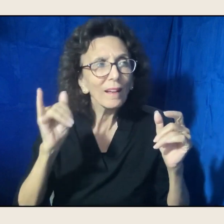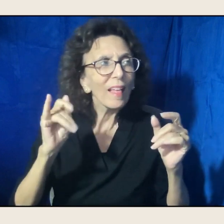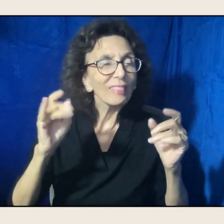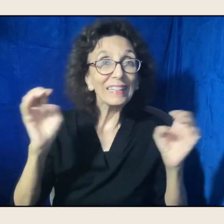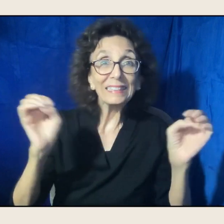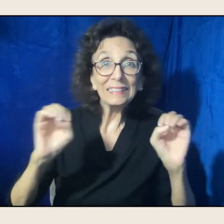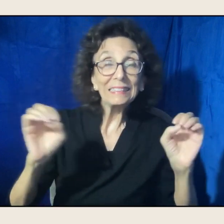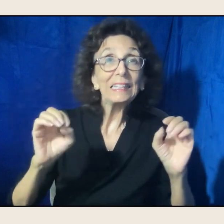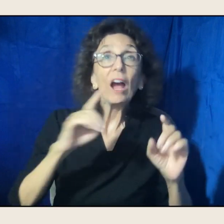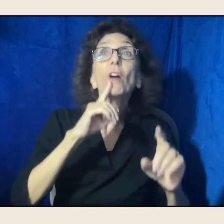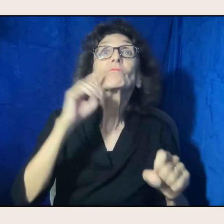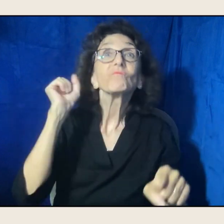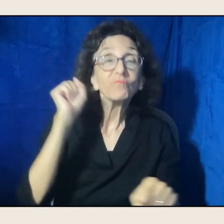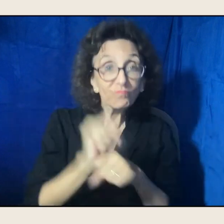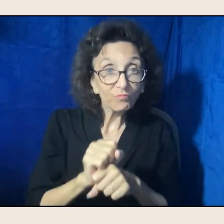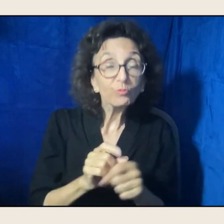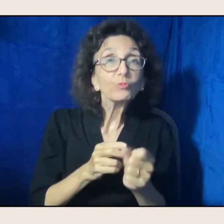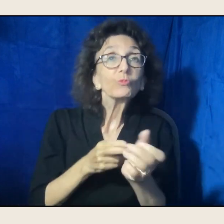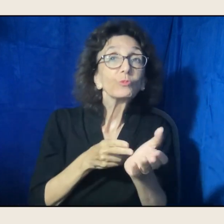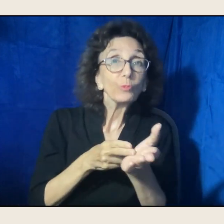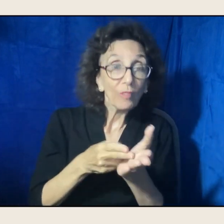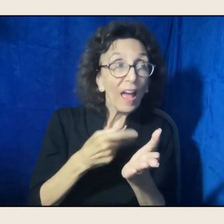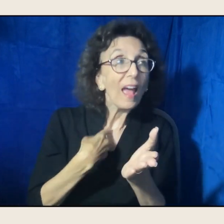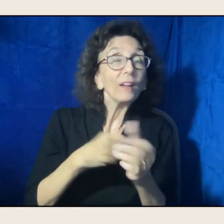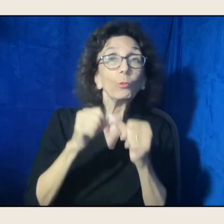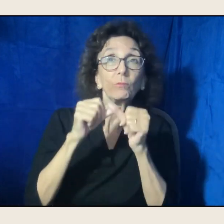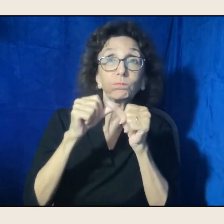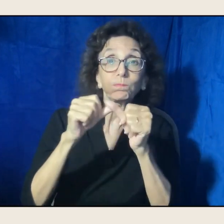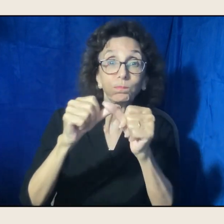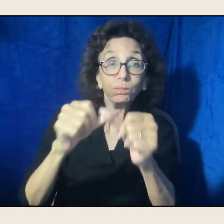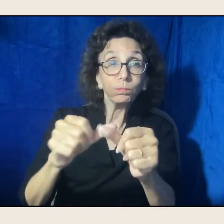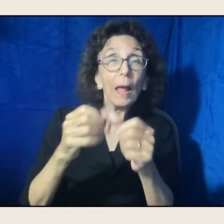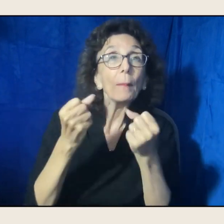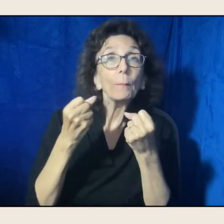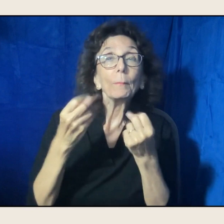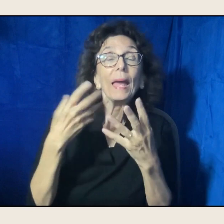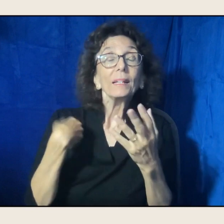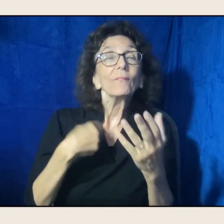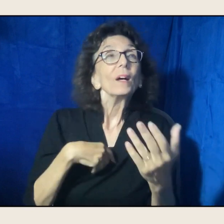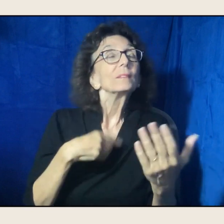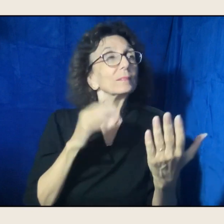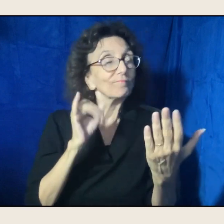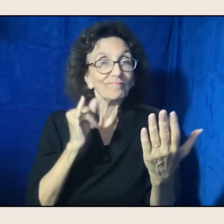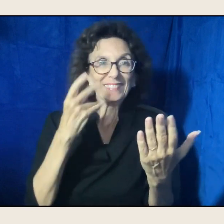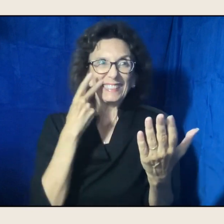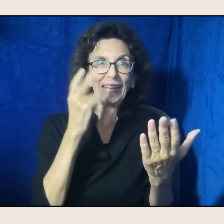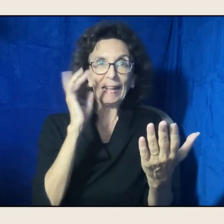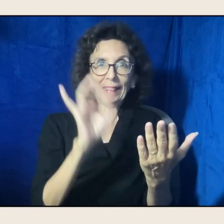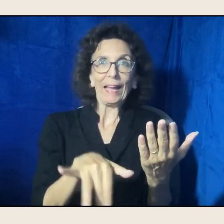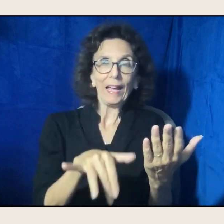But even as more of us turn to those realities, we can often find these crises so harrowing,